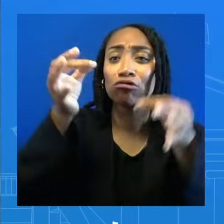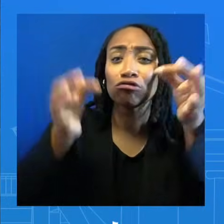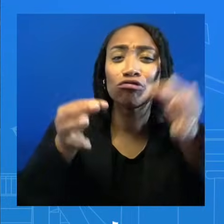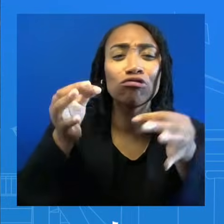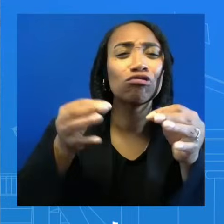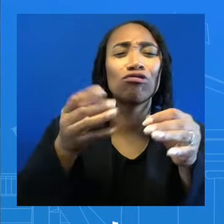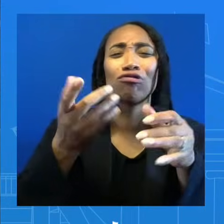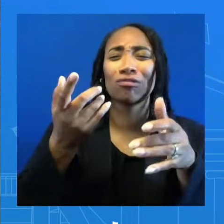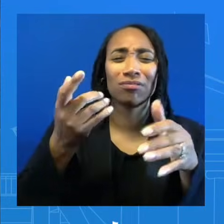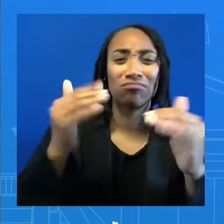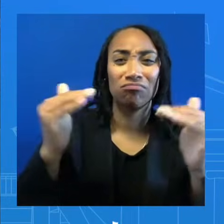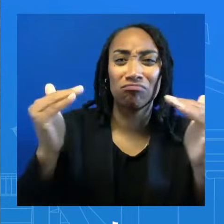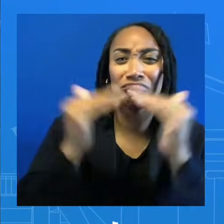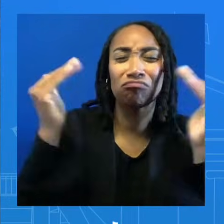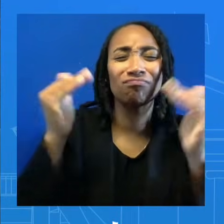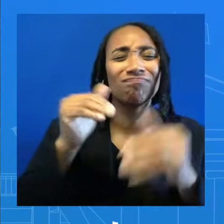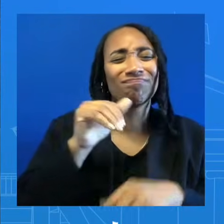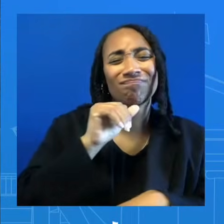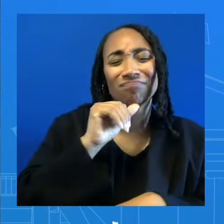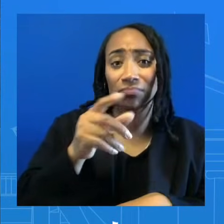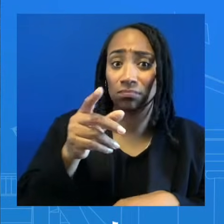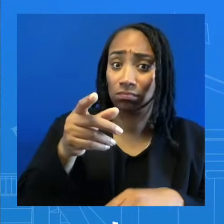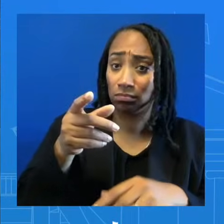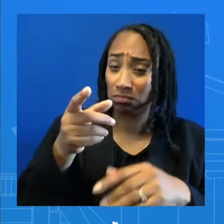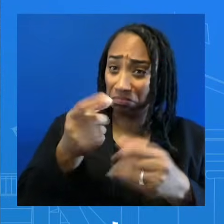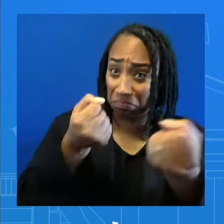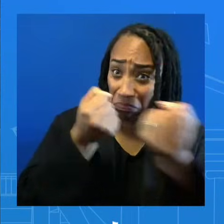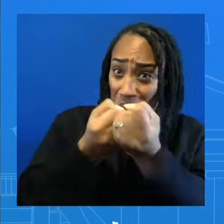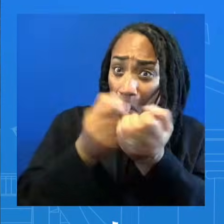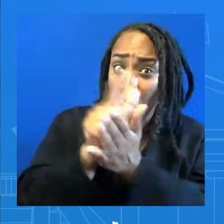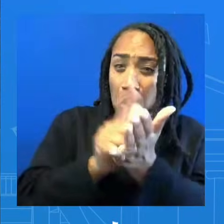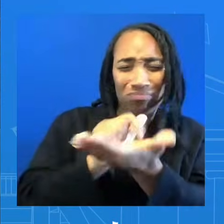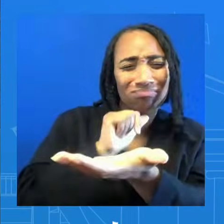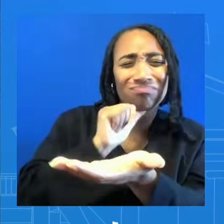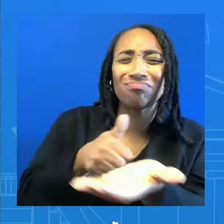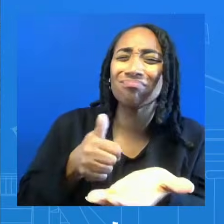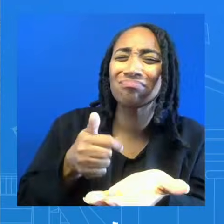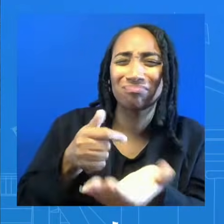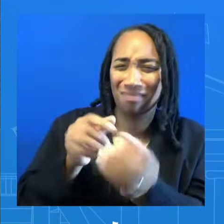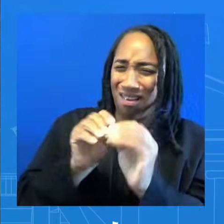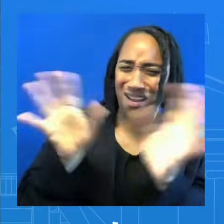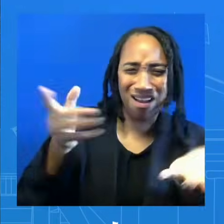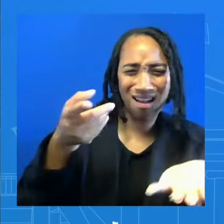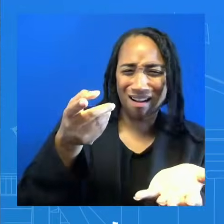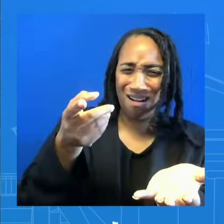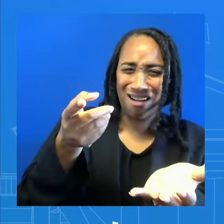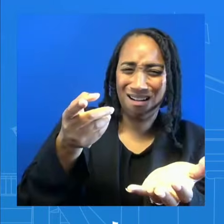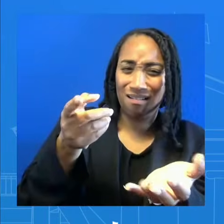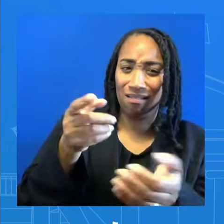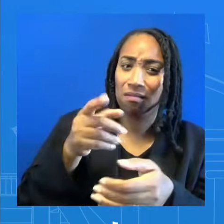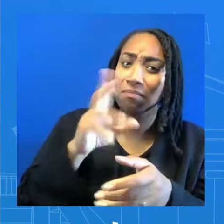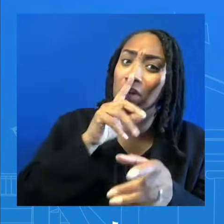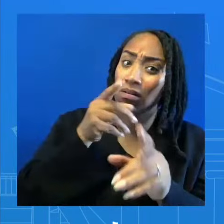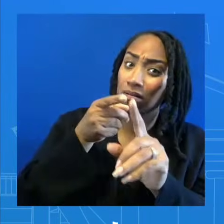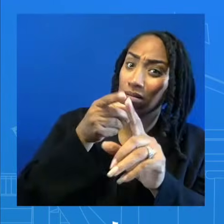who has really defended the rule of law kind of saying, 'Well, maybe not right now.'" How would you respond to that? Ms. Jean-Pierre: I will respond in this way.